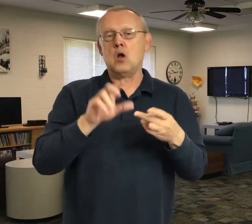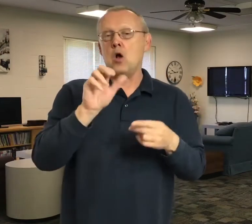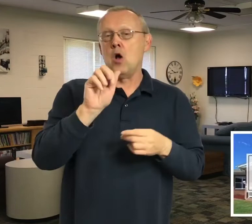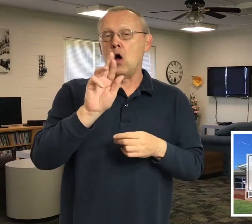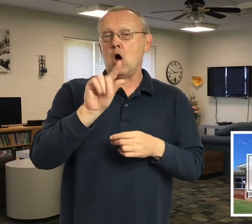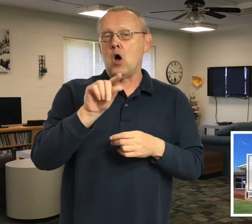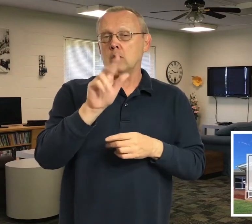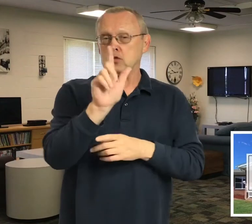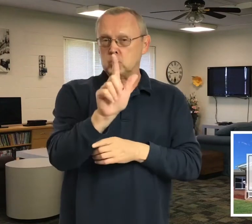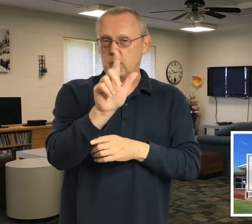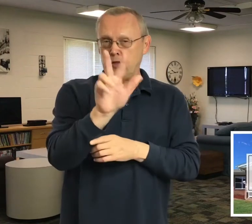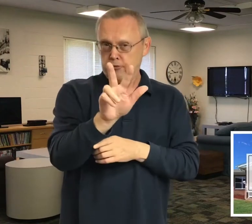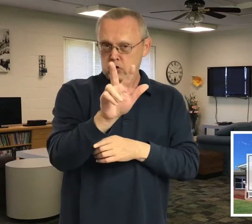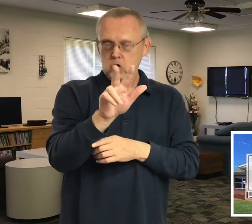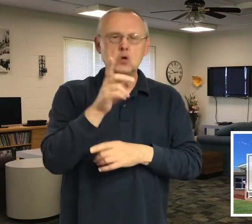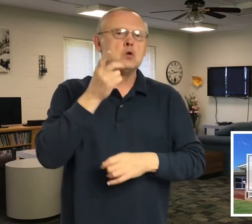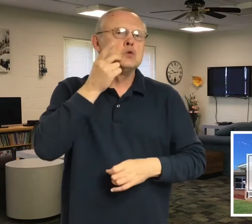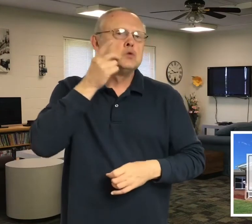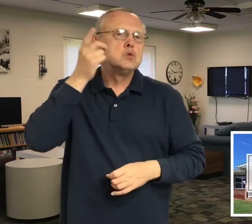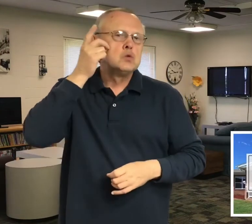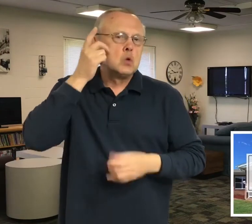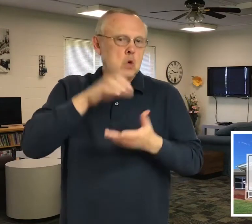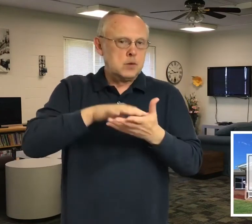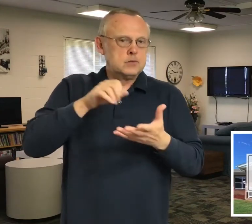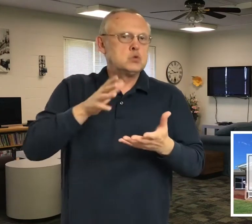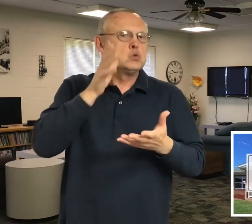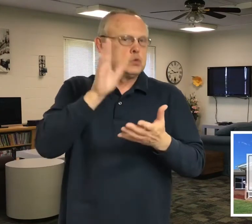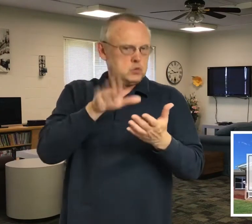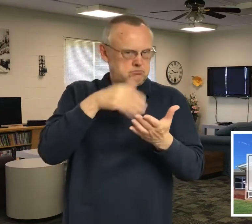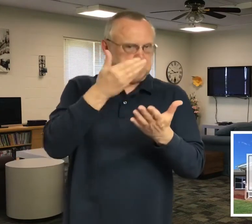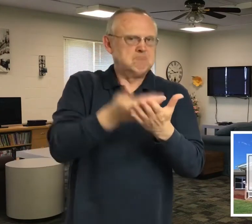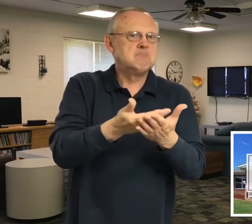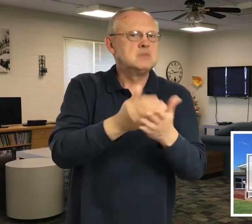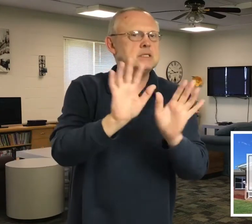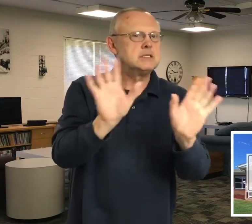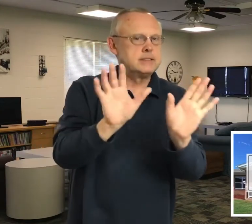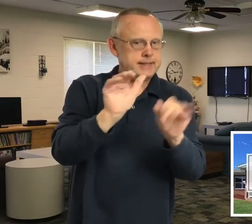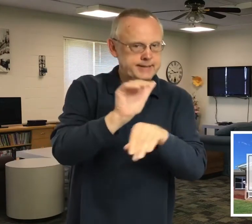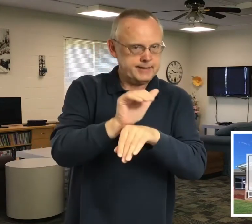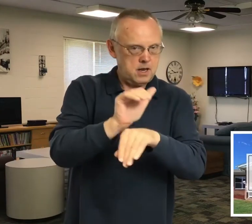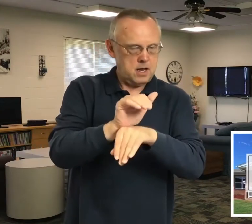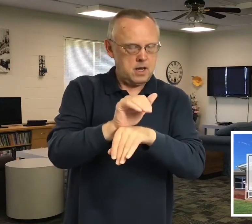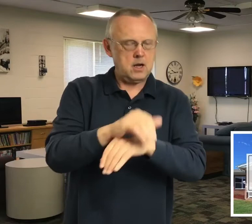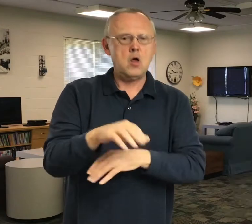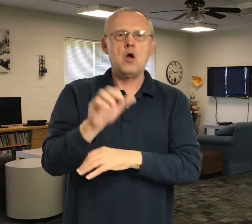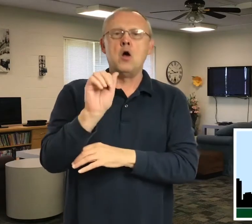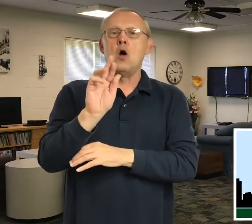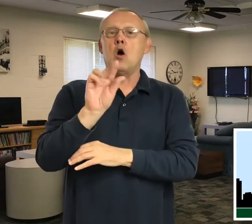August 23rd residential students return to campus that Sunday evening,